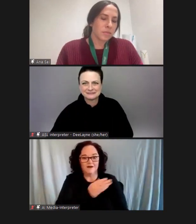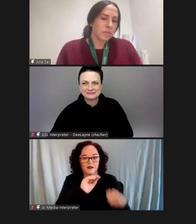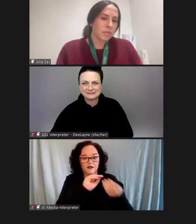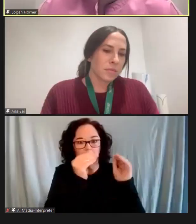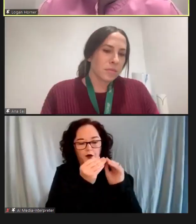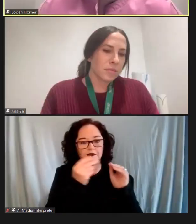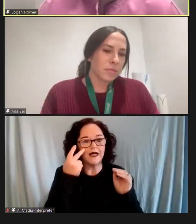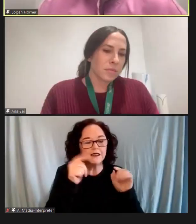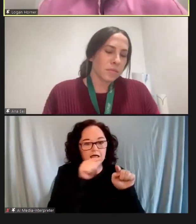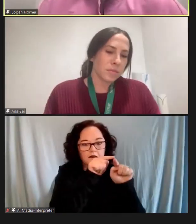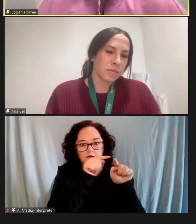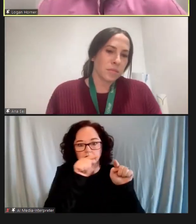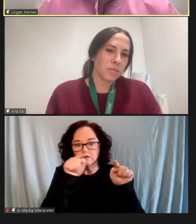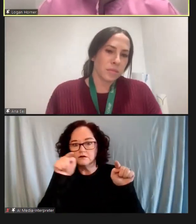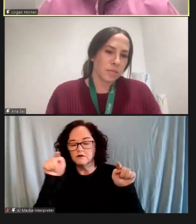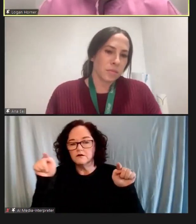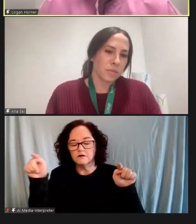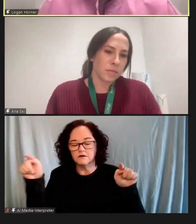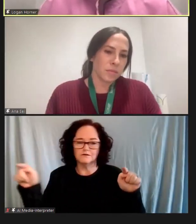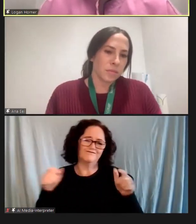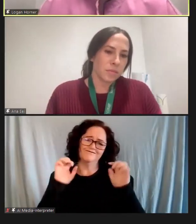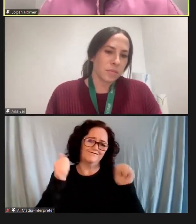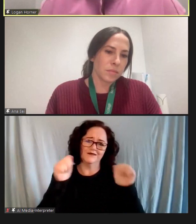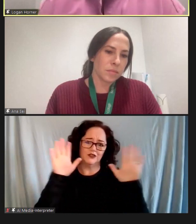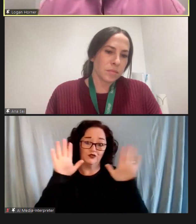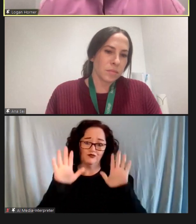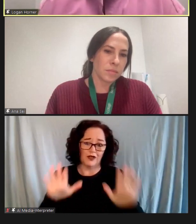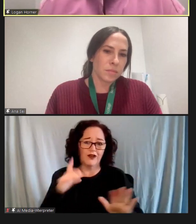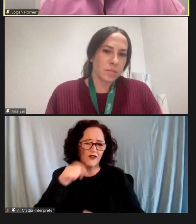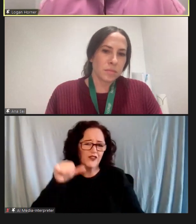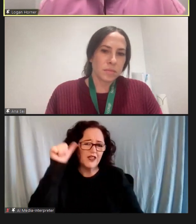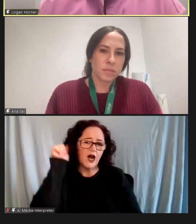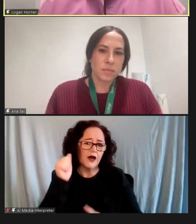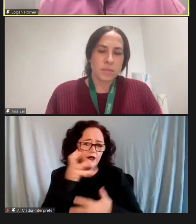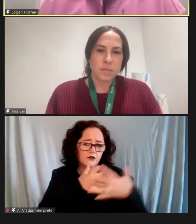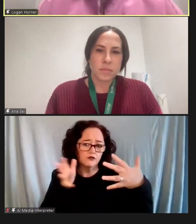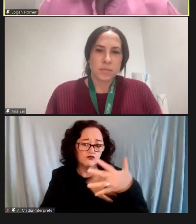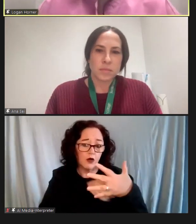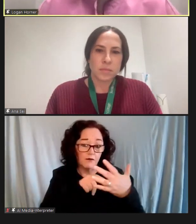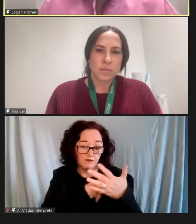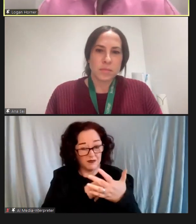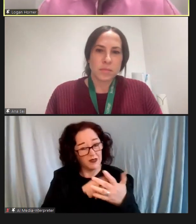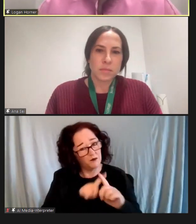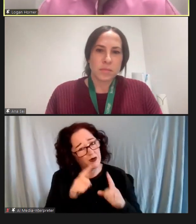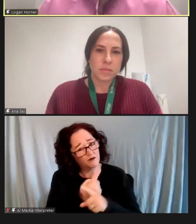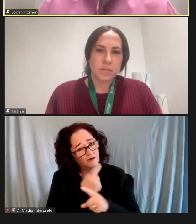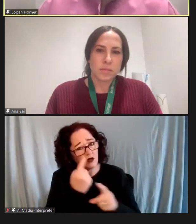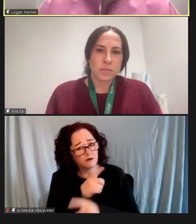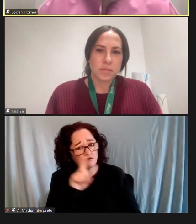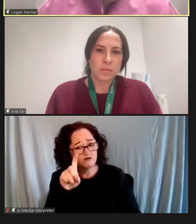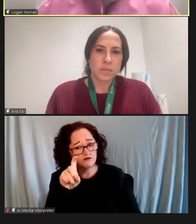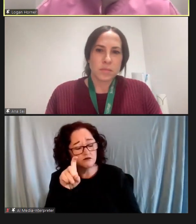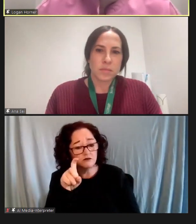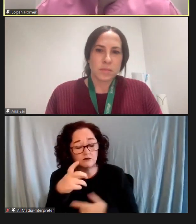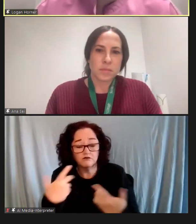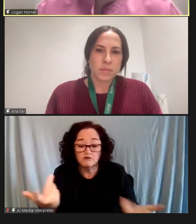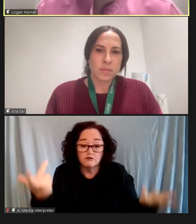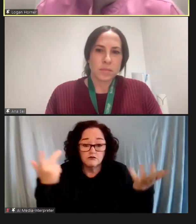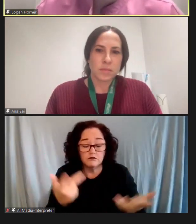audience diagram that's great but is it practical he really this child just goes